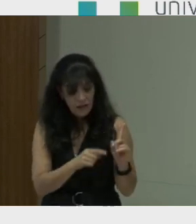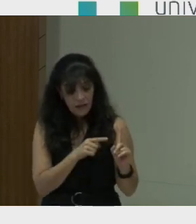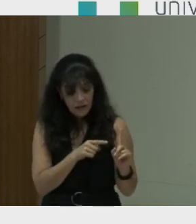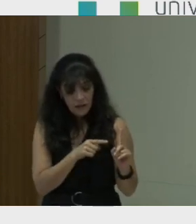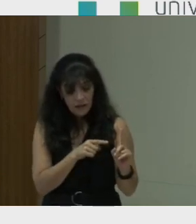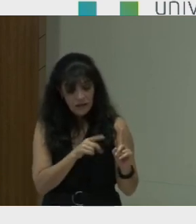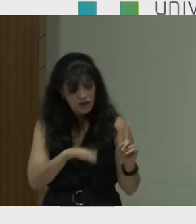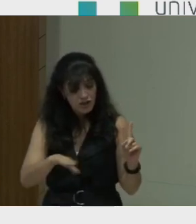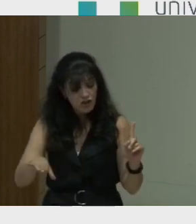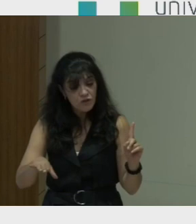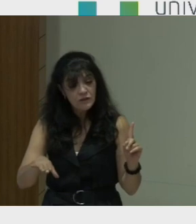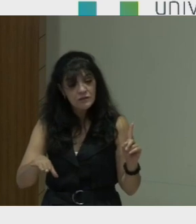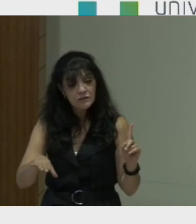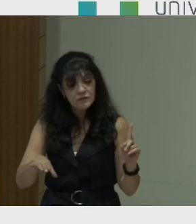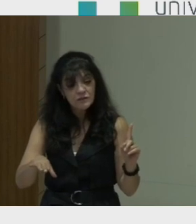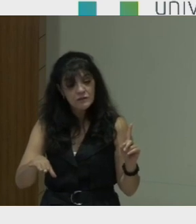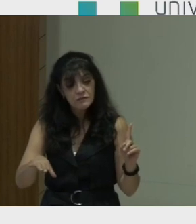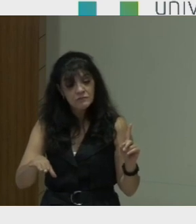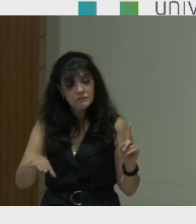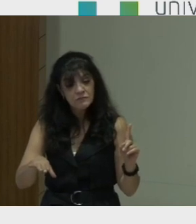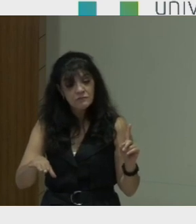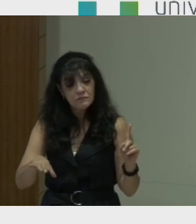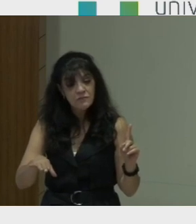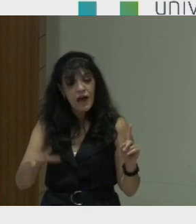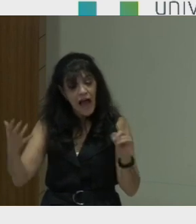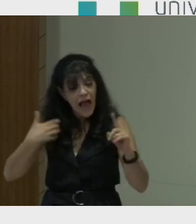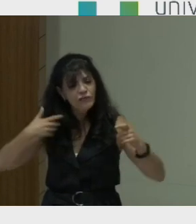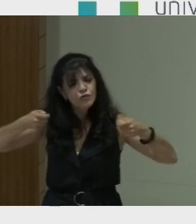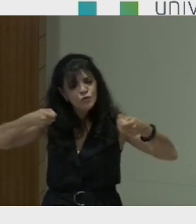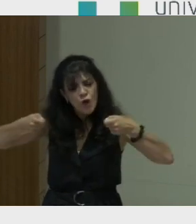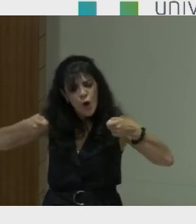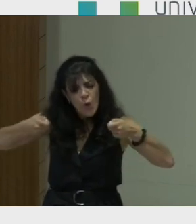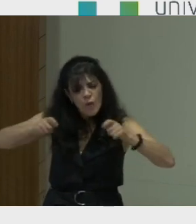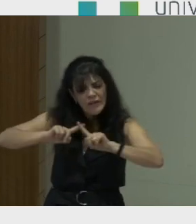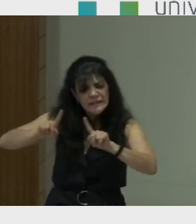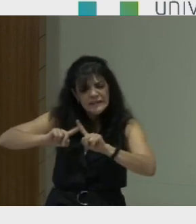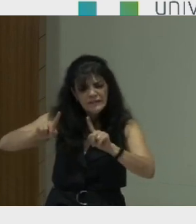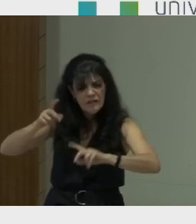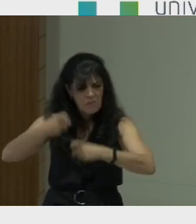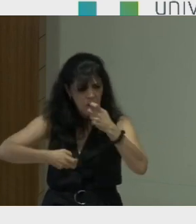children have to cope with different problems in their life.